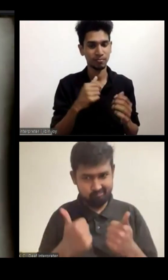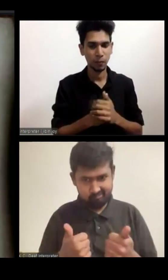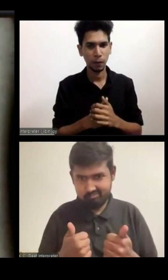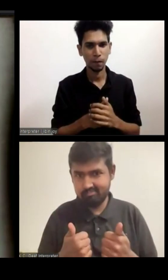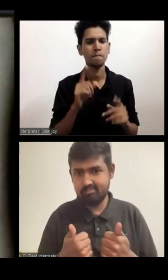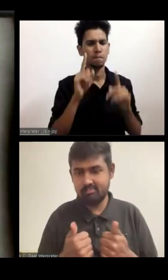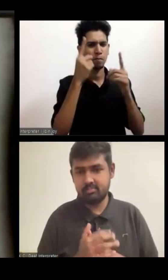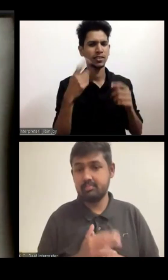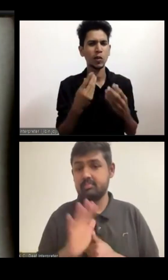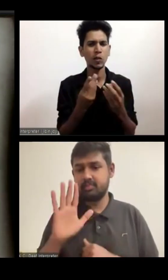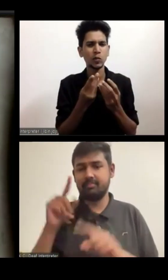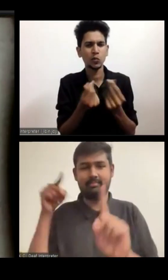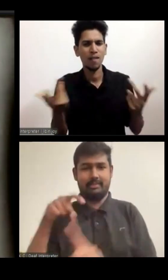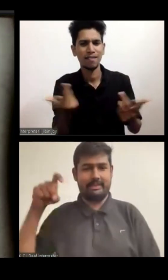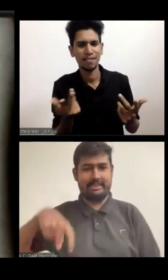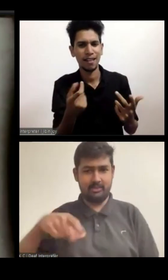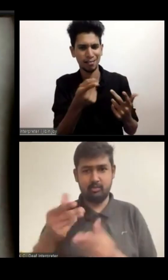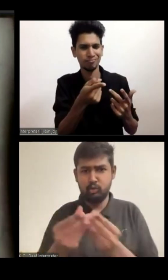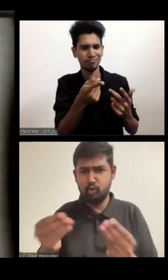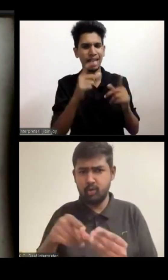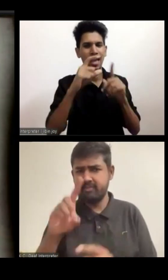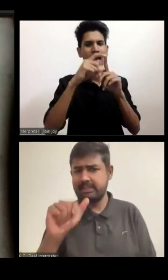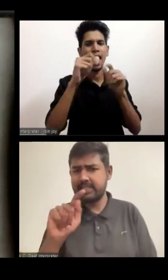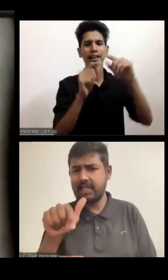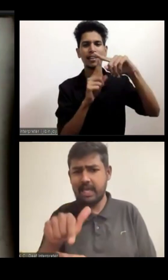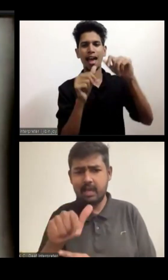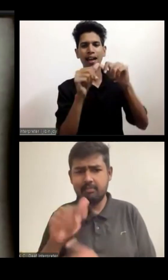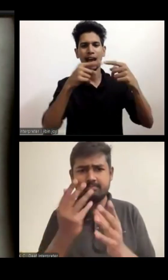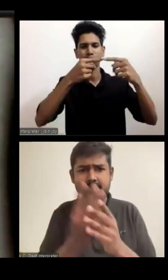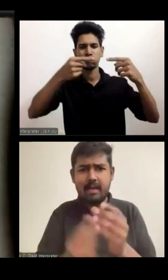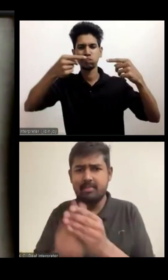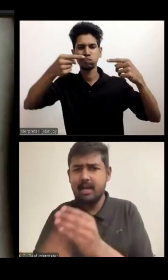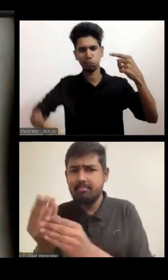The biggest problem in the entire space is we don't have the data.